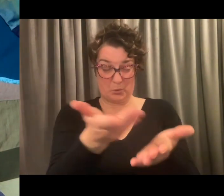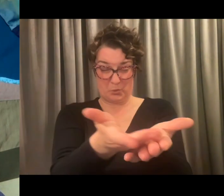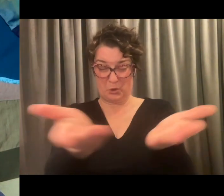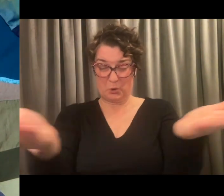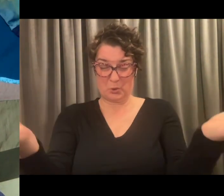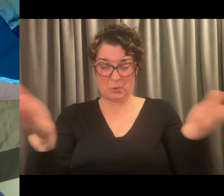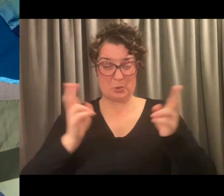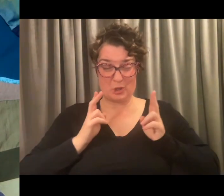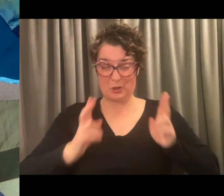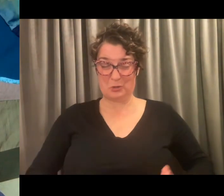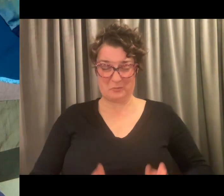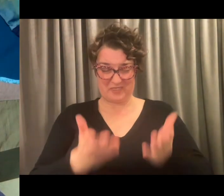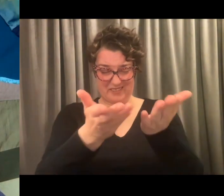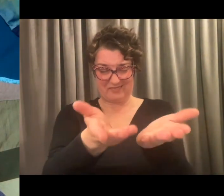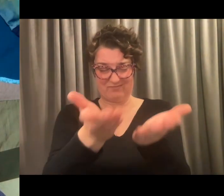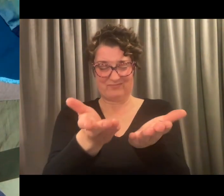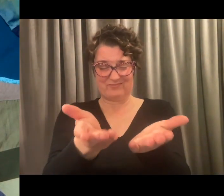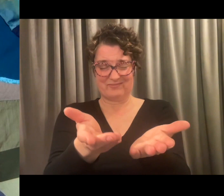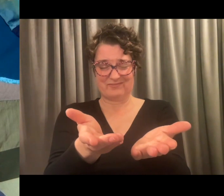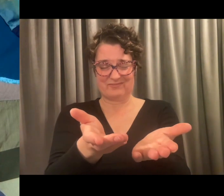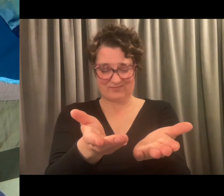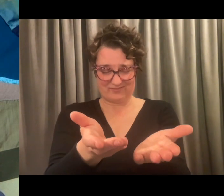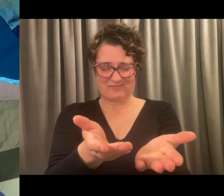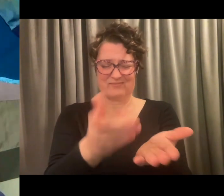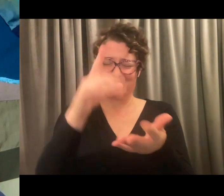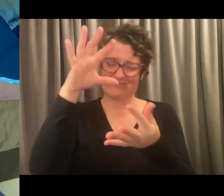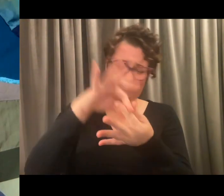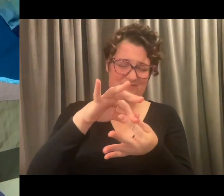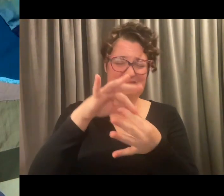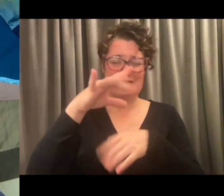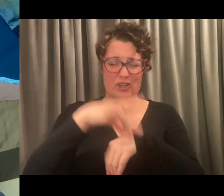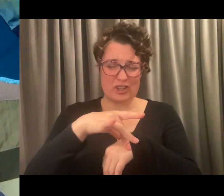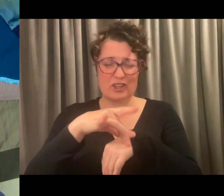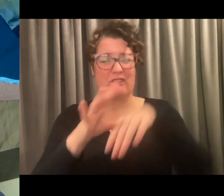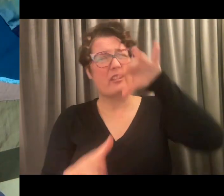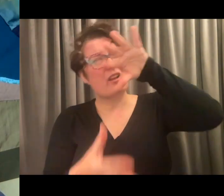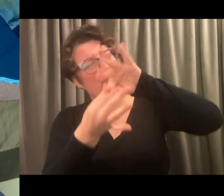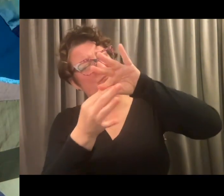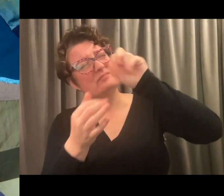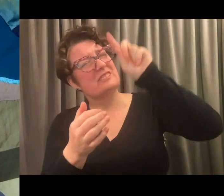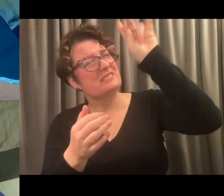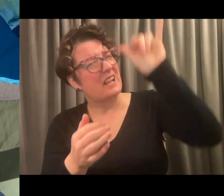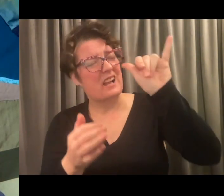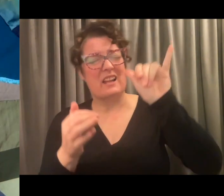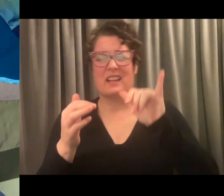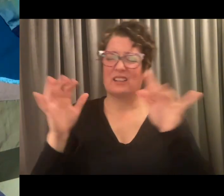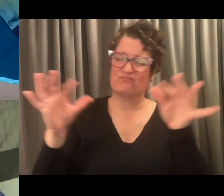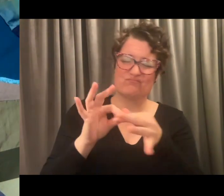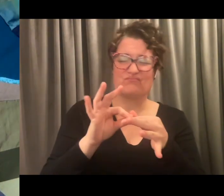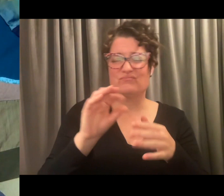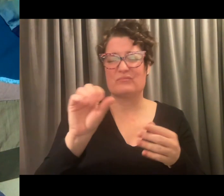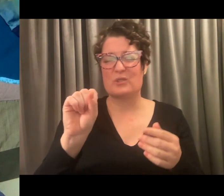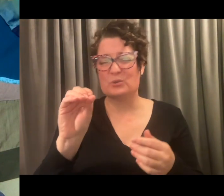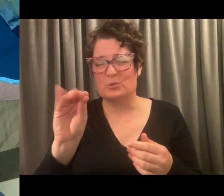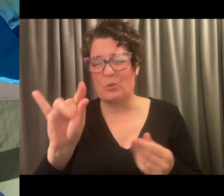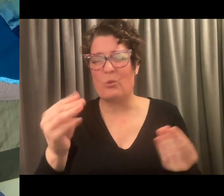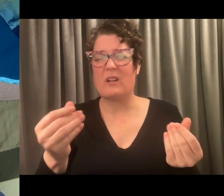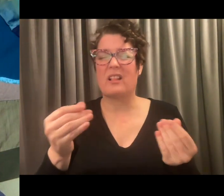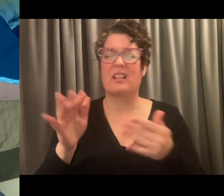the earth, the sky of the soil, of the wind, of tears and smiles.